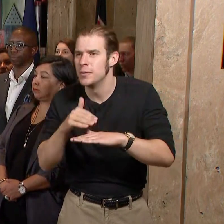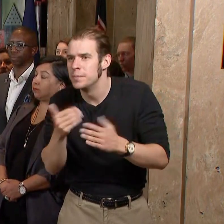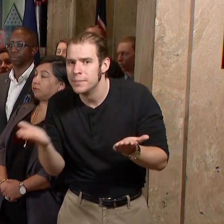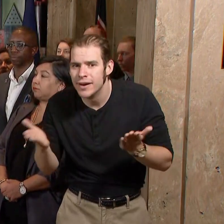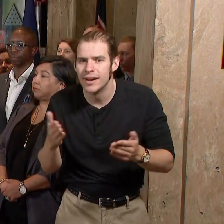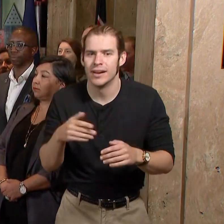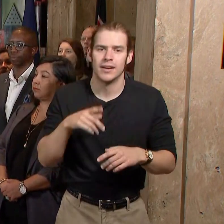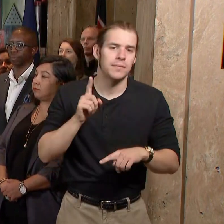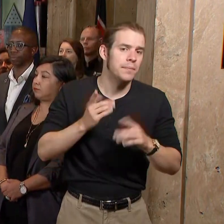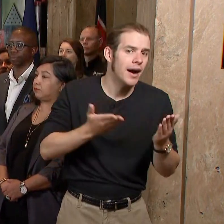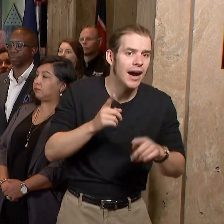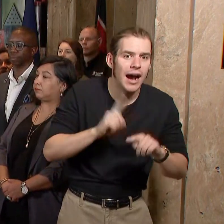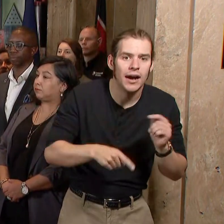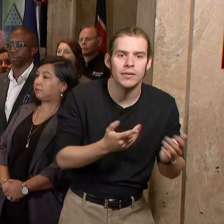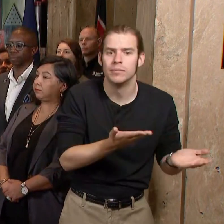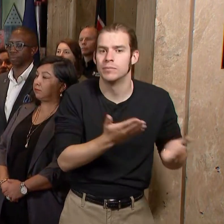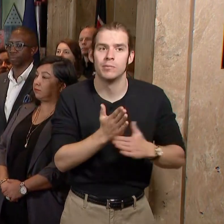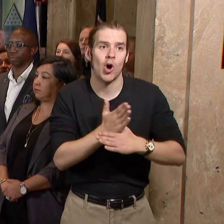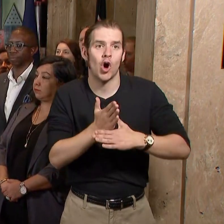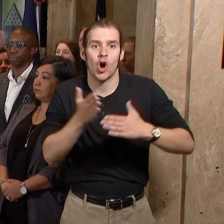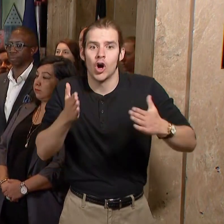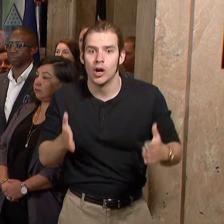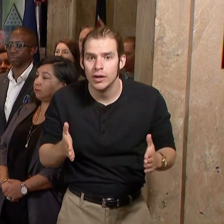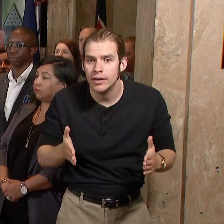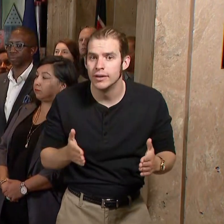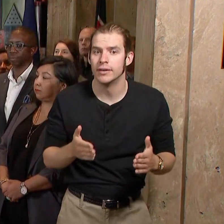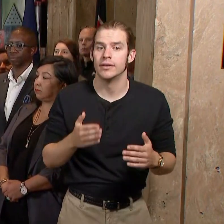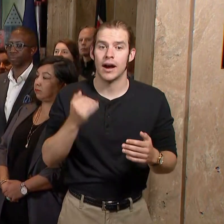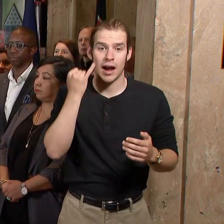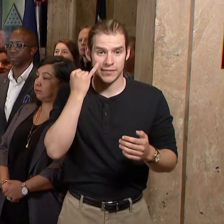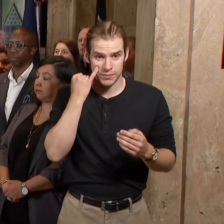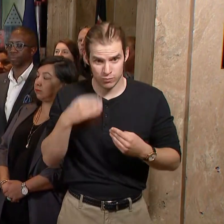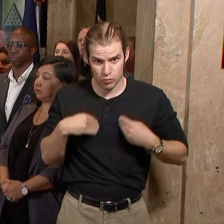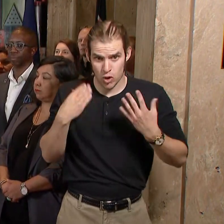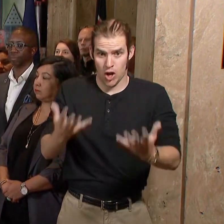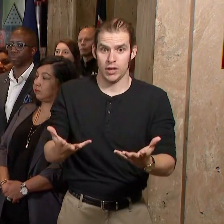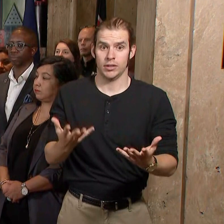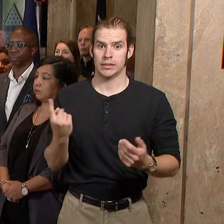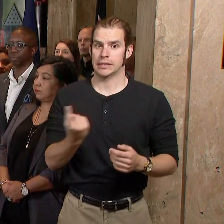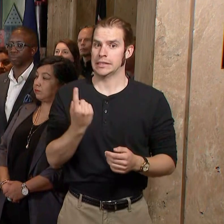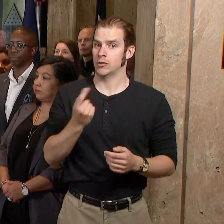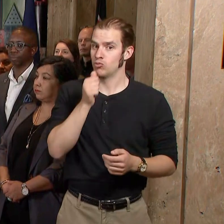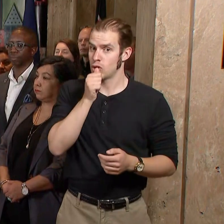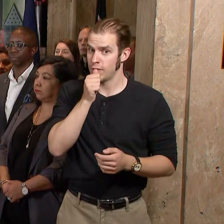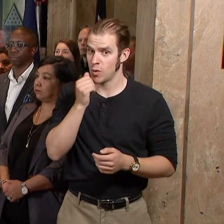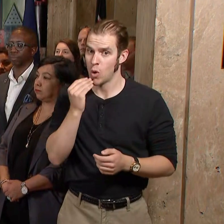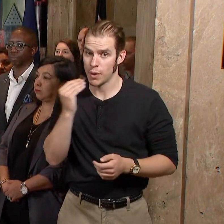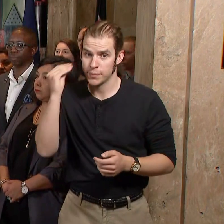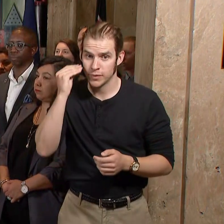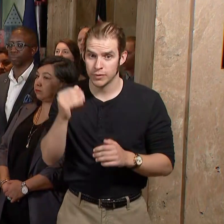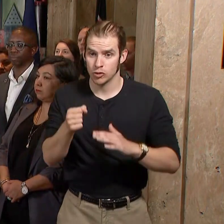We don't see nearly as many of those restrictions when people have access to single private shelter or housing options.